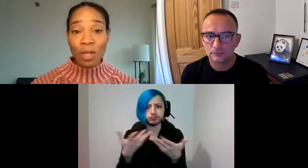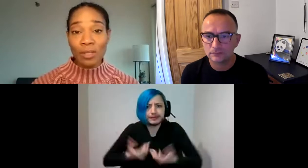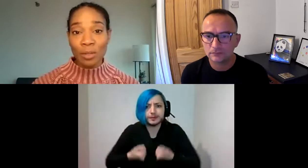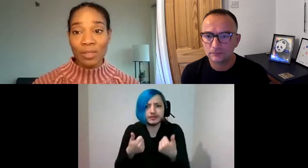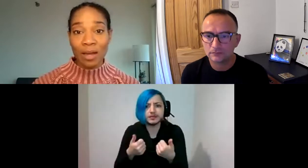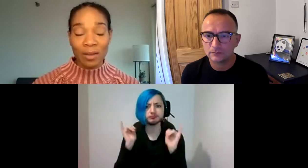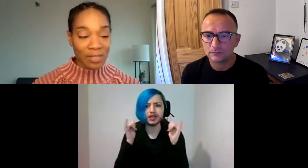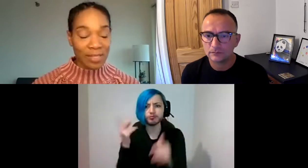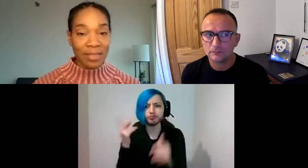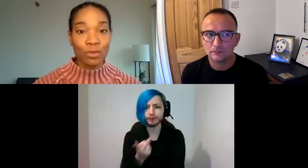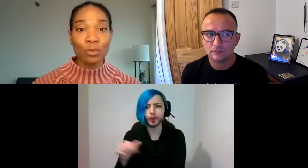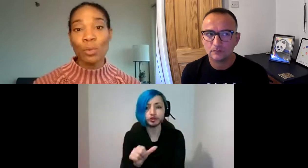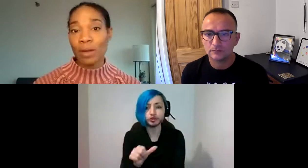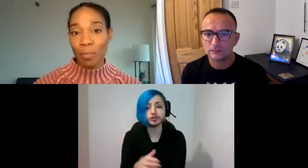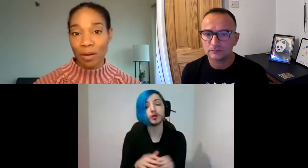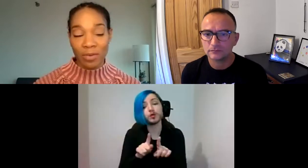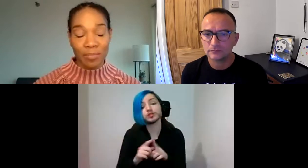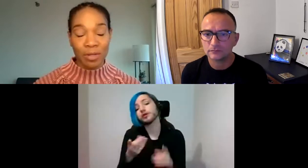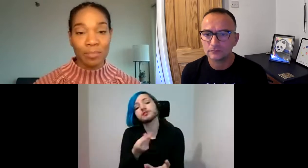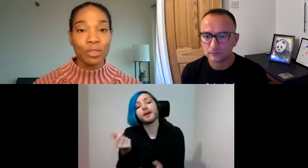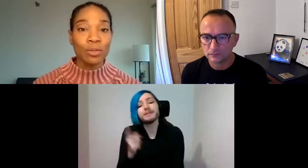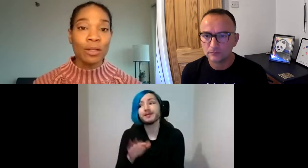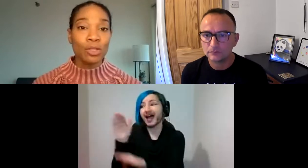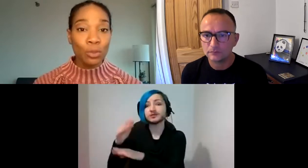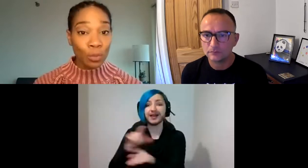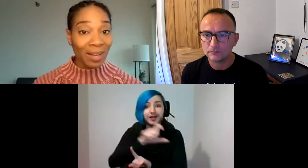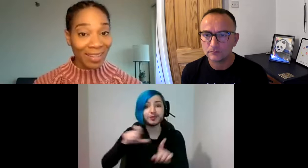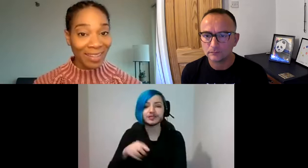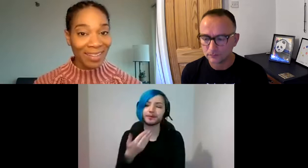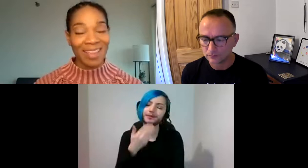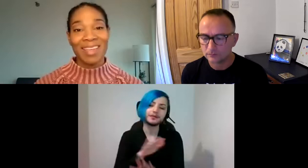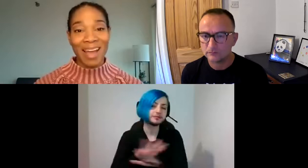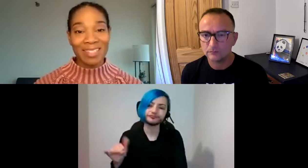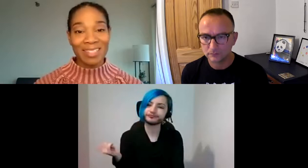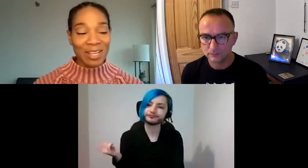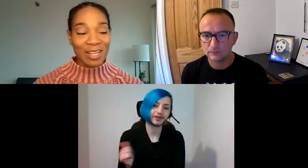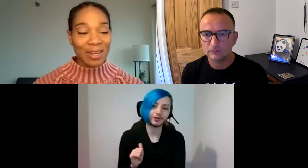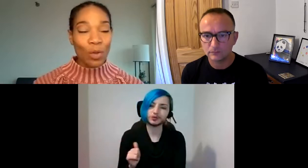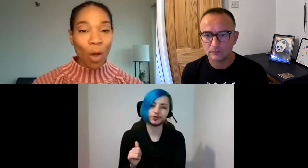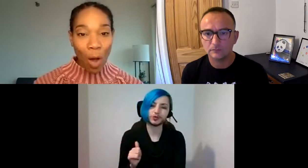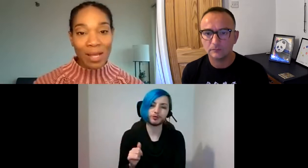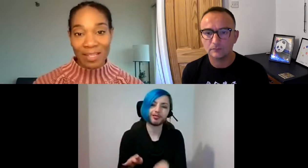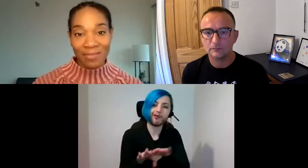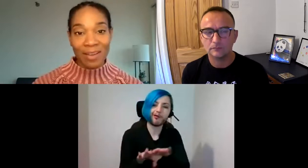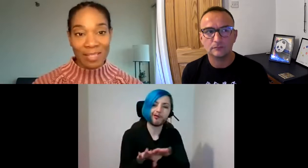monolithic, its diverse its on a spectrum so the dictionary is not to confine things the dictionary is